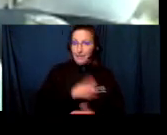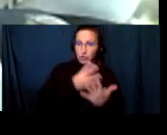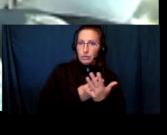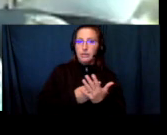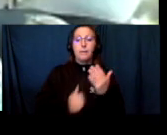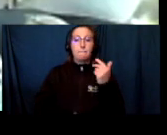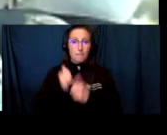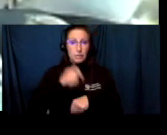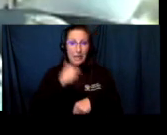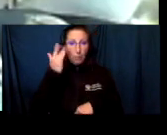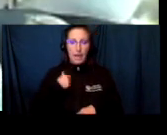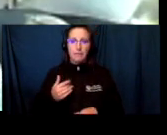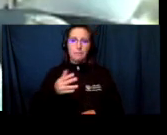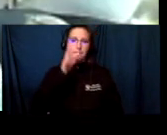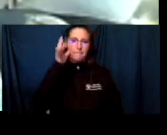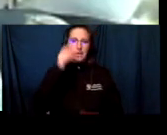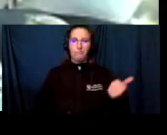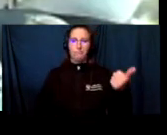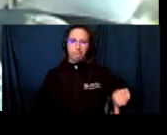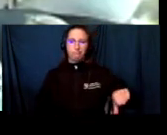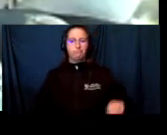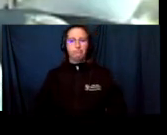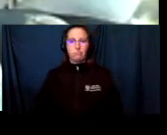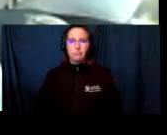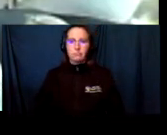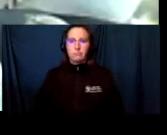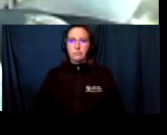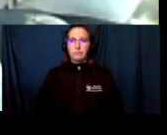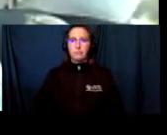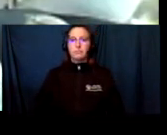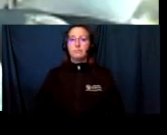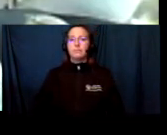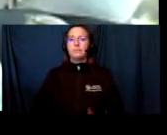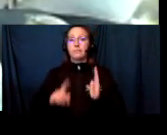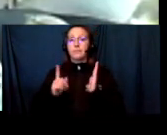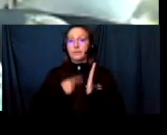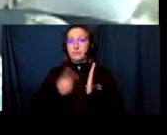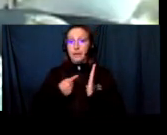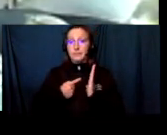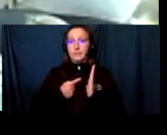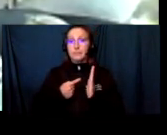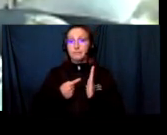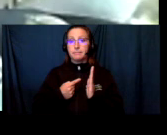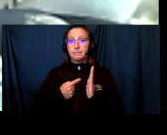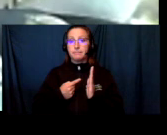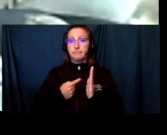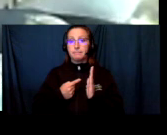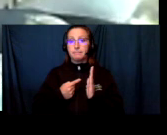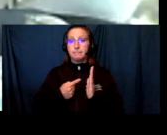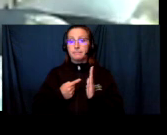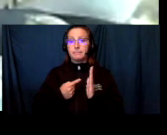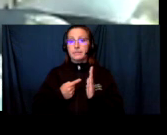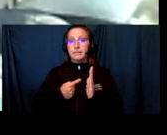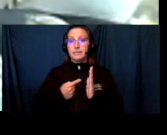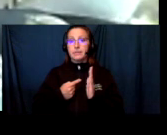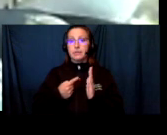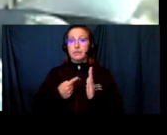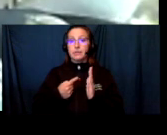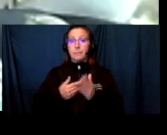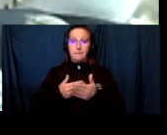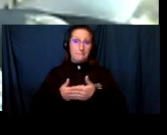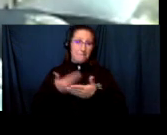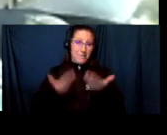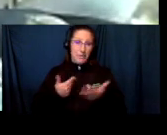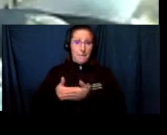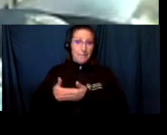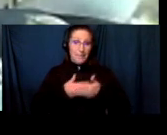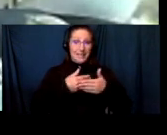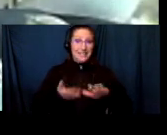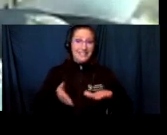the time of birth. Some of it is that babies have died before screening happened. Sometimes